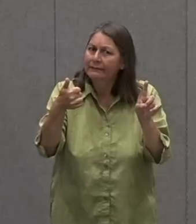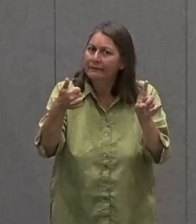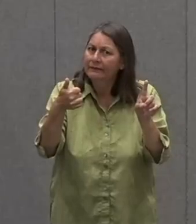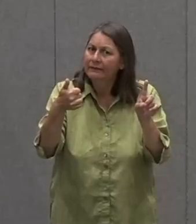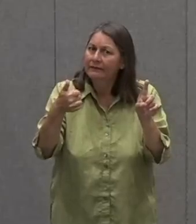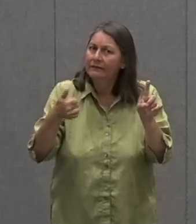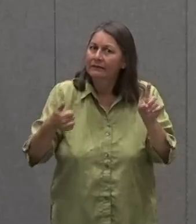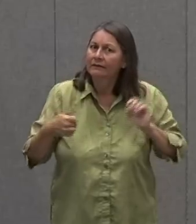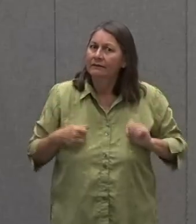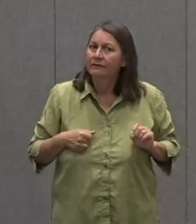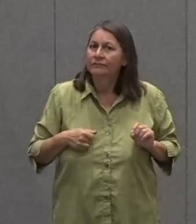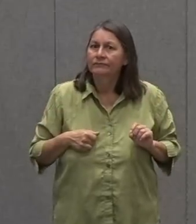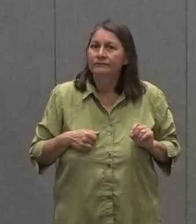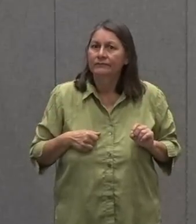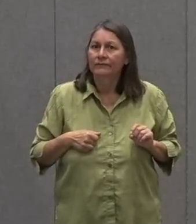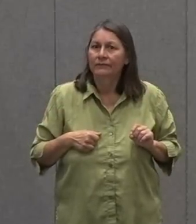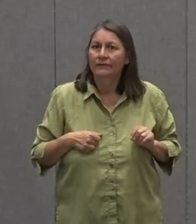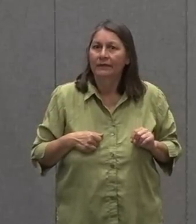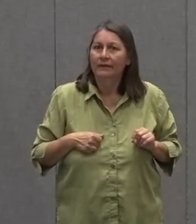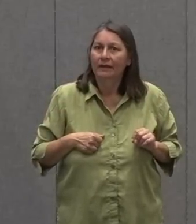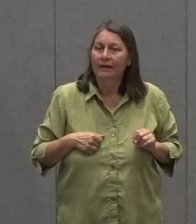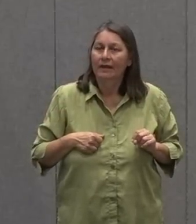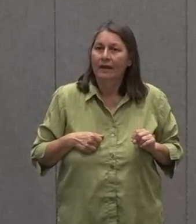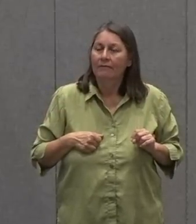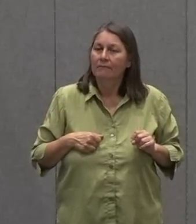What are the different ways that we can count to 10?